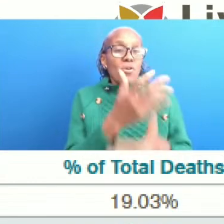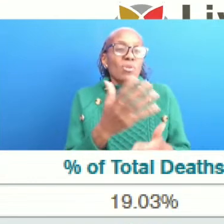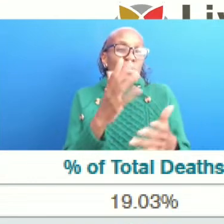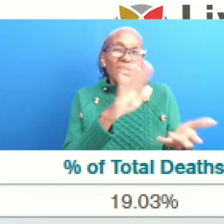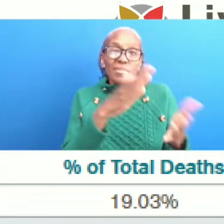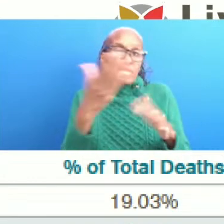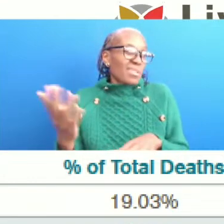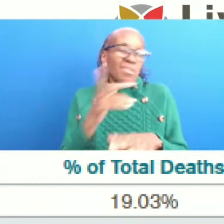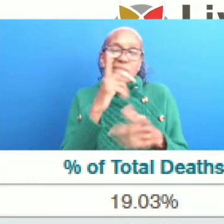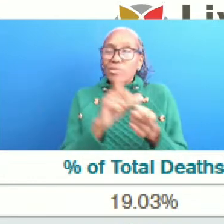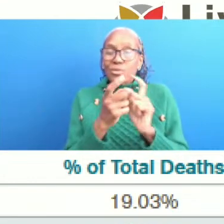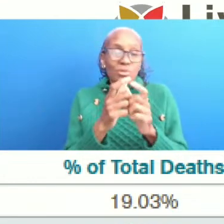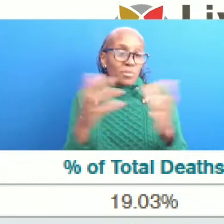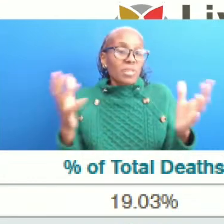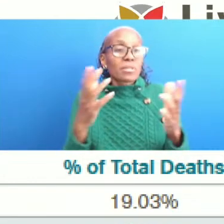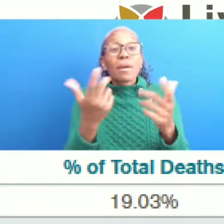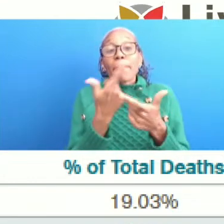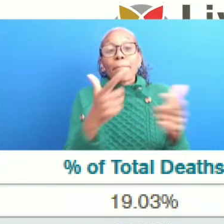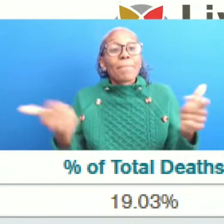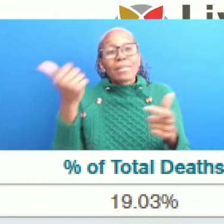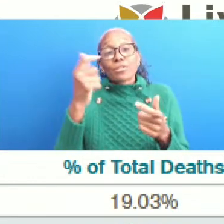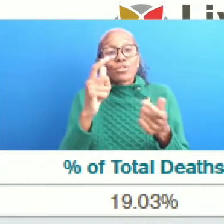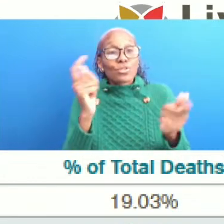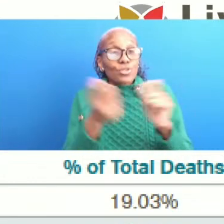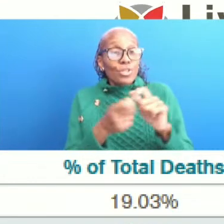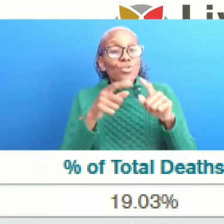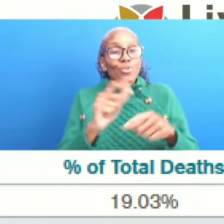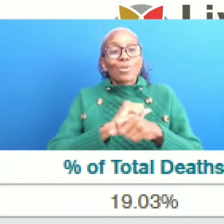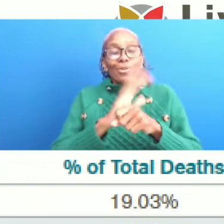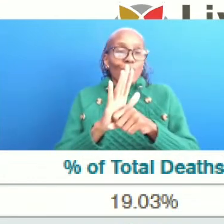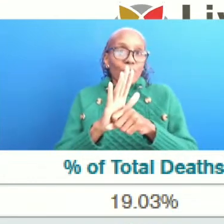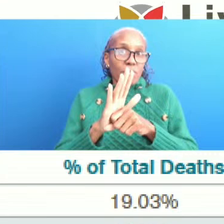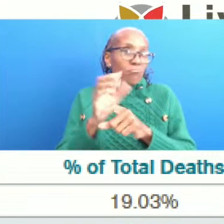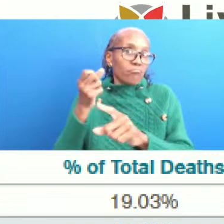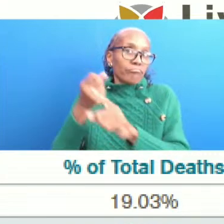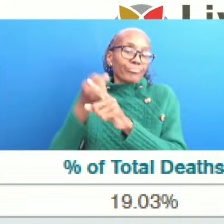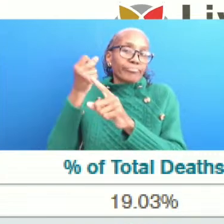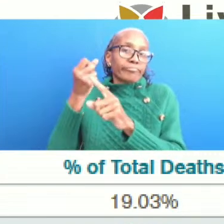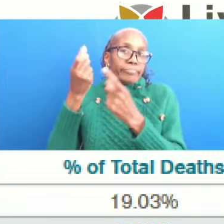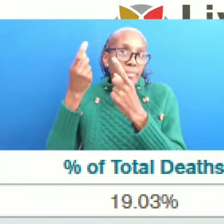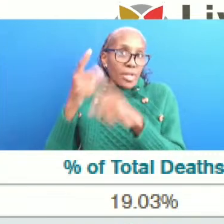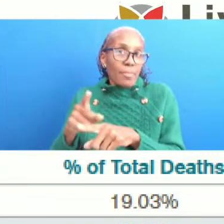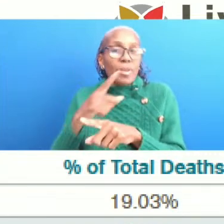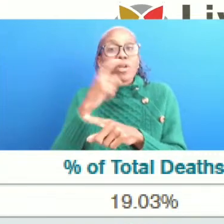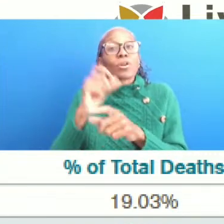THIS NEXT SLIDE IS OUR LEADING CAUSES OF DEATHS. THIS DOESN'T CHANGE VERY MUCH